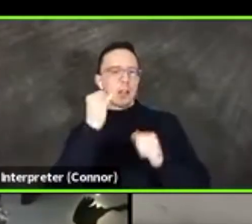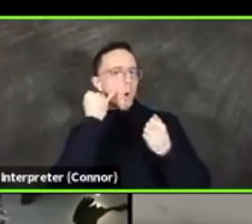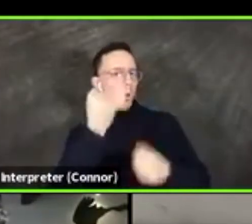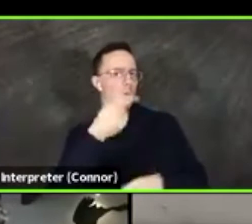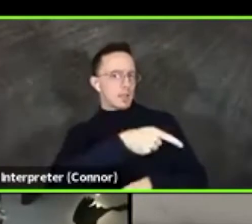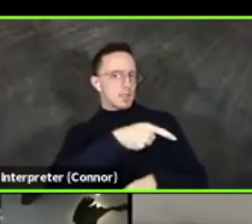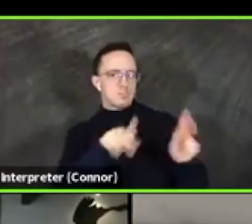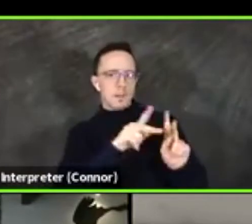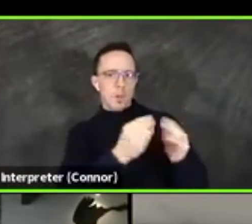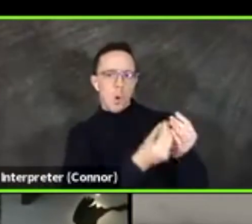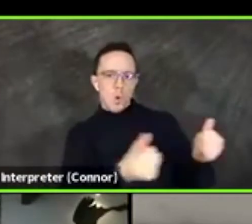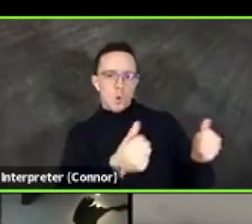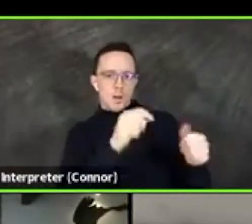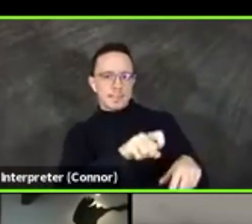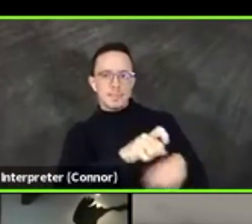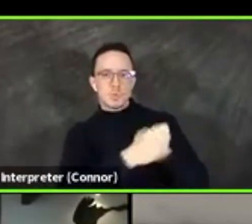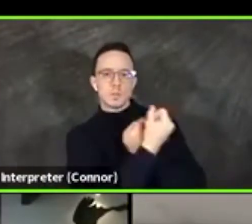SO THAT THEY NEEDED TO BE SAVED. BUT THEN THEY